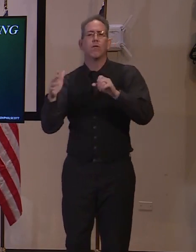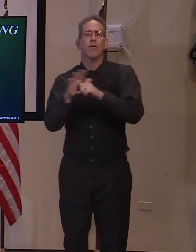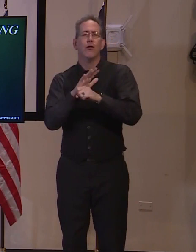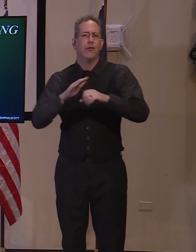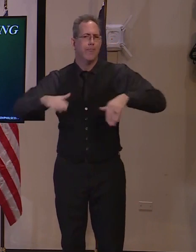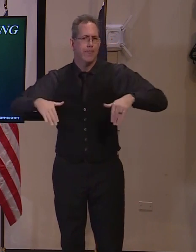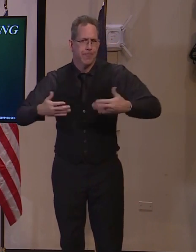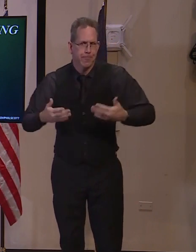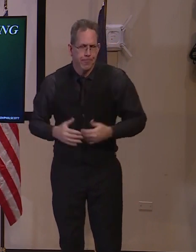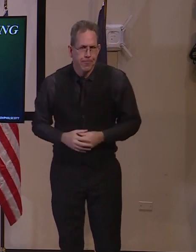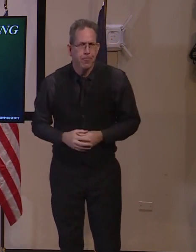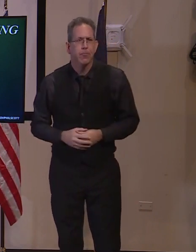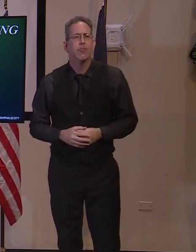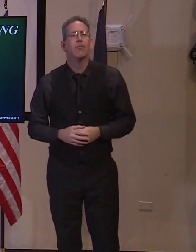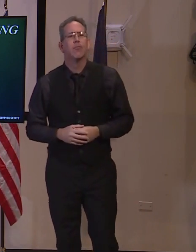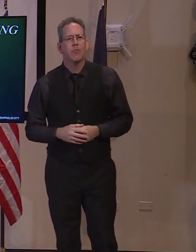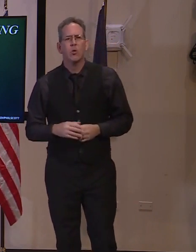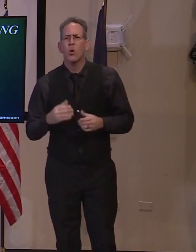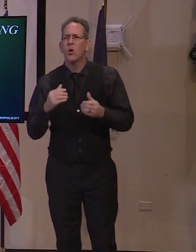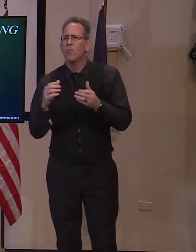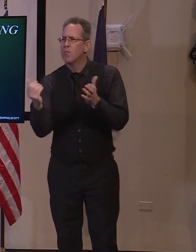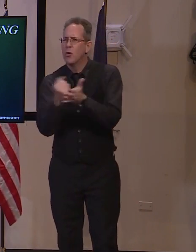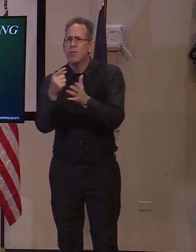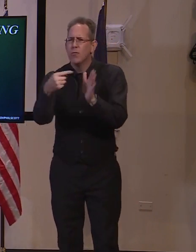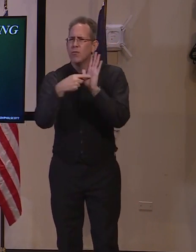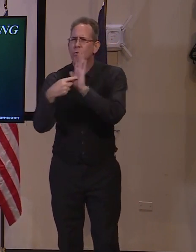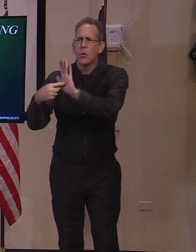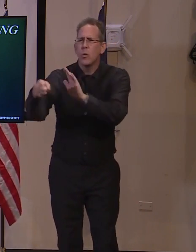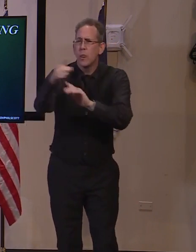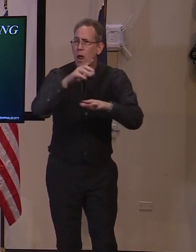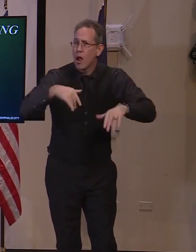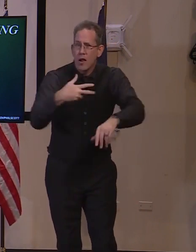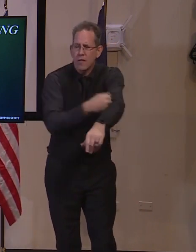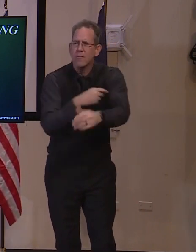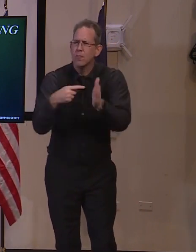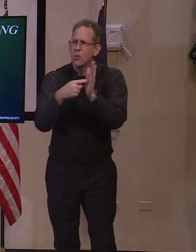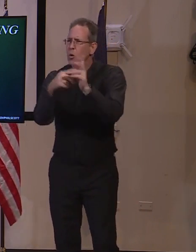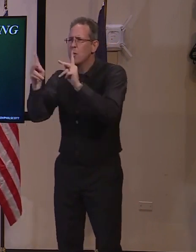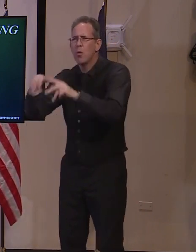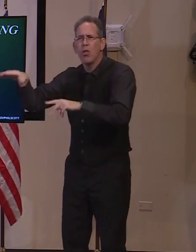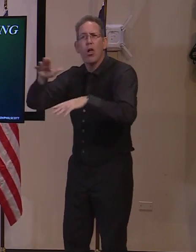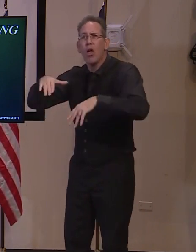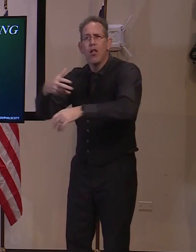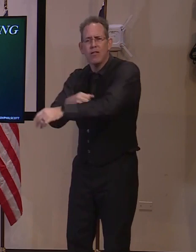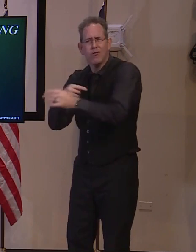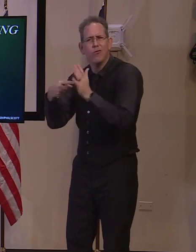months since J and J, don't consider yourself fully protected unless you've got a booster.